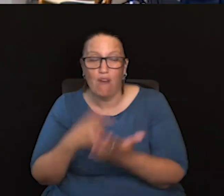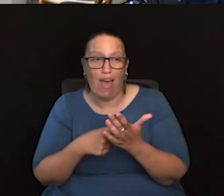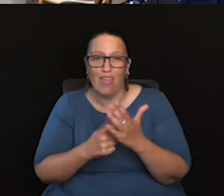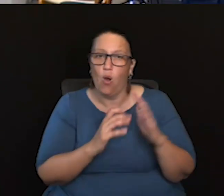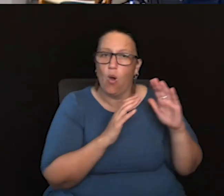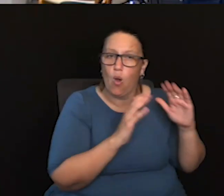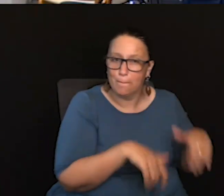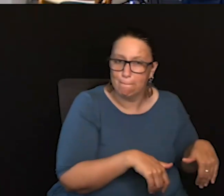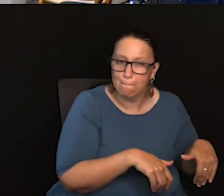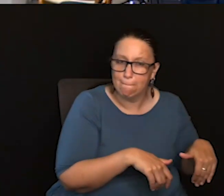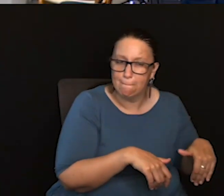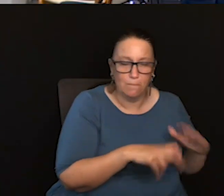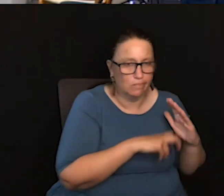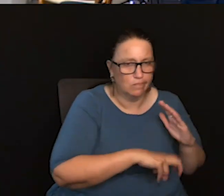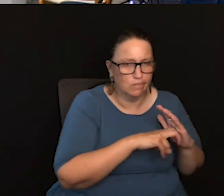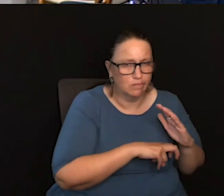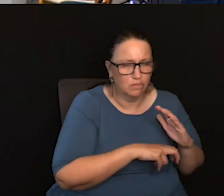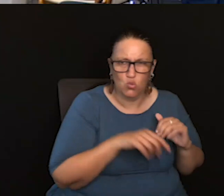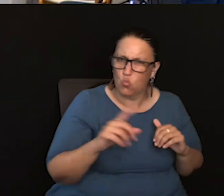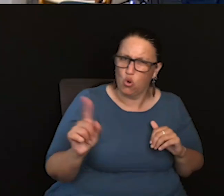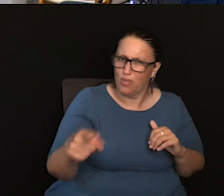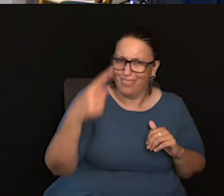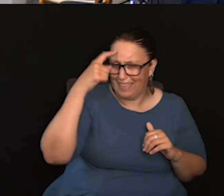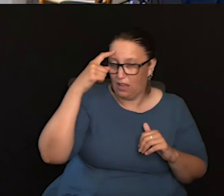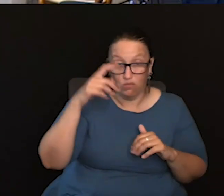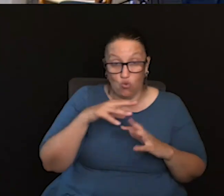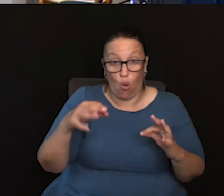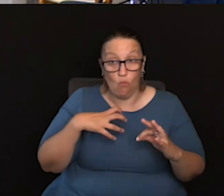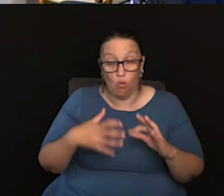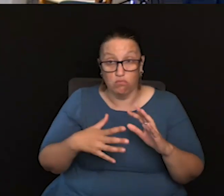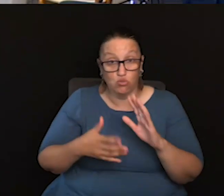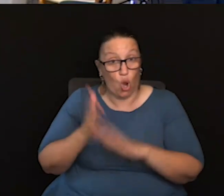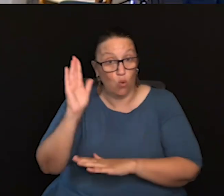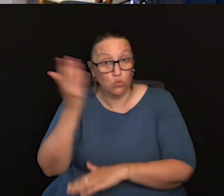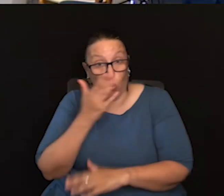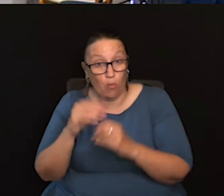the school situation does not get out of hand would we see a removal of surveillance,